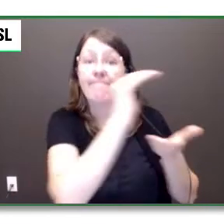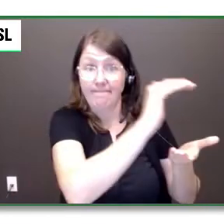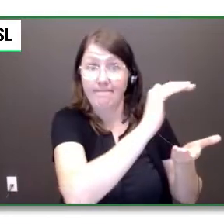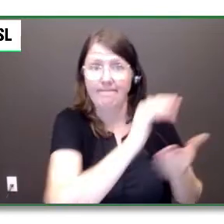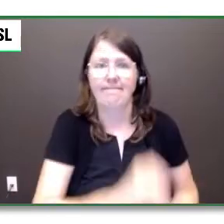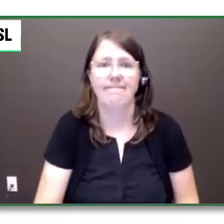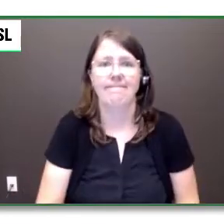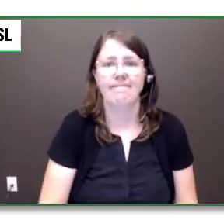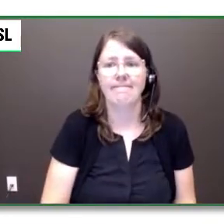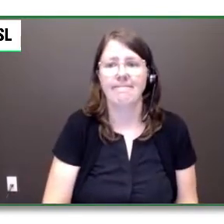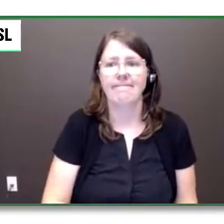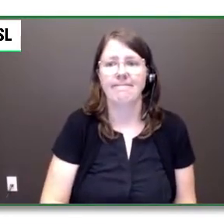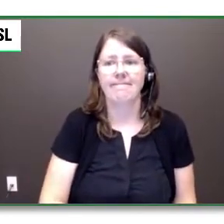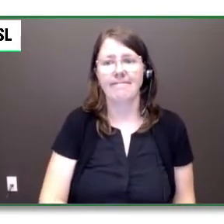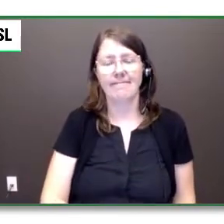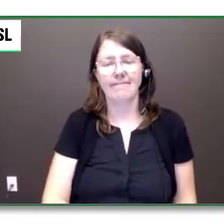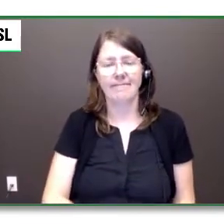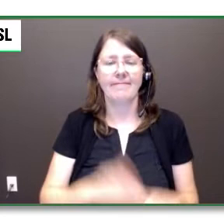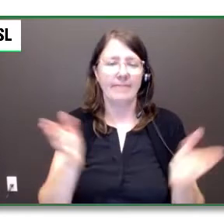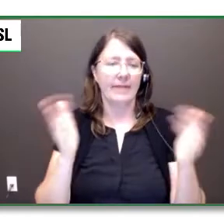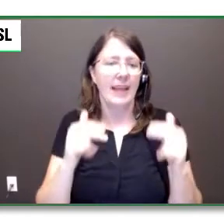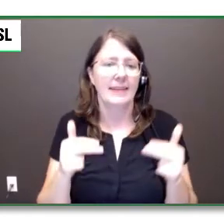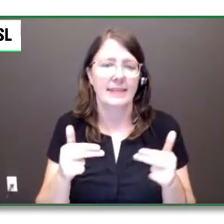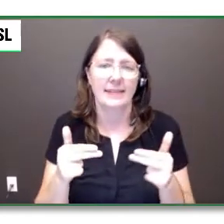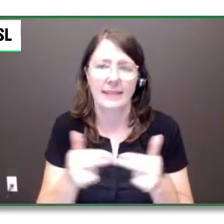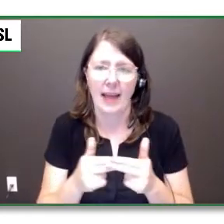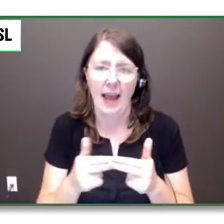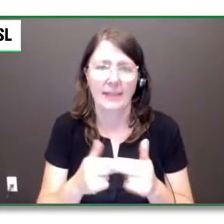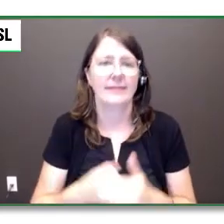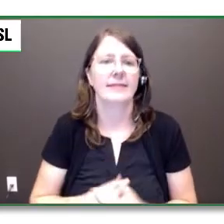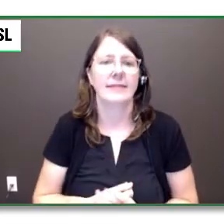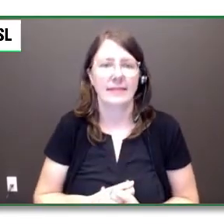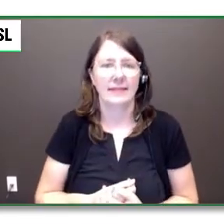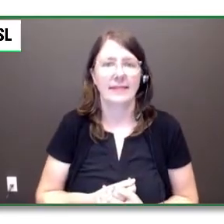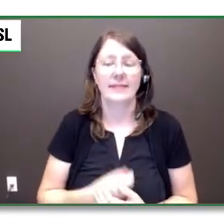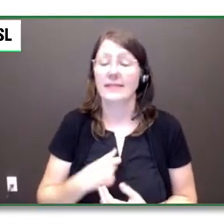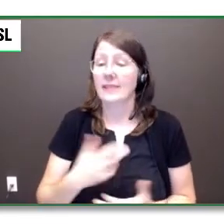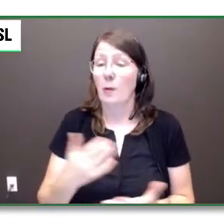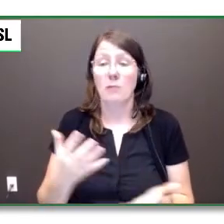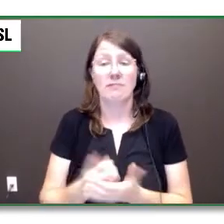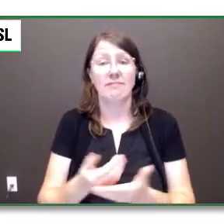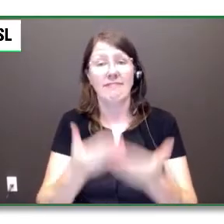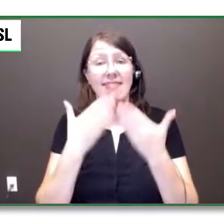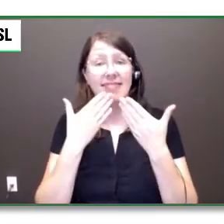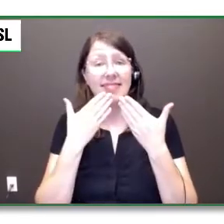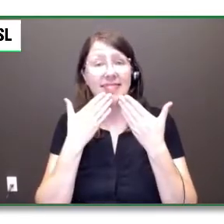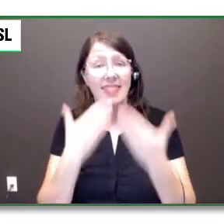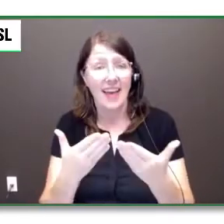So um I'd like to thank everybody for um listening and if